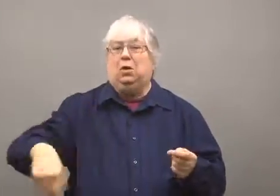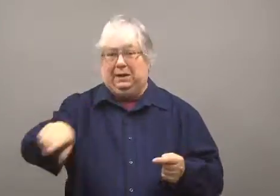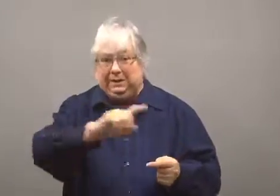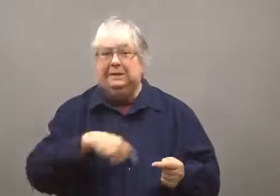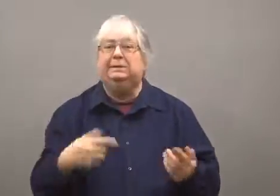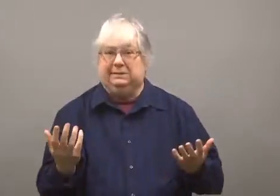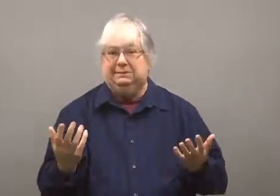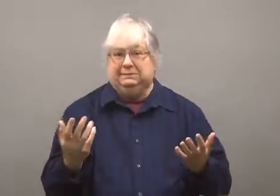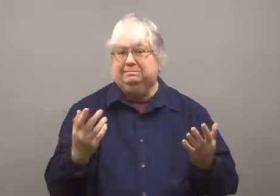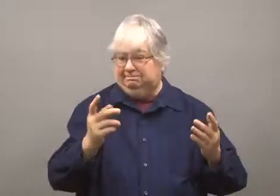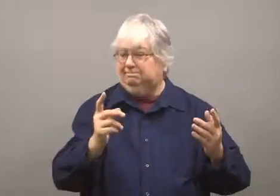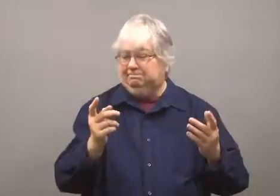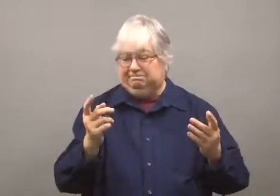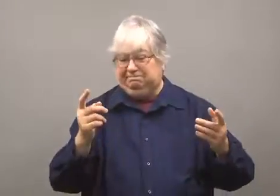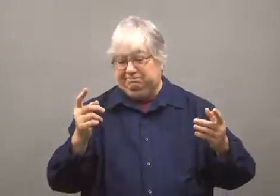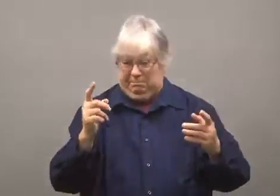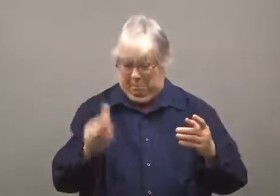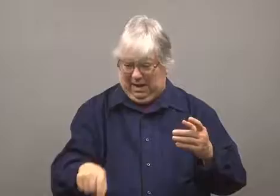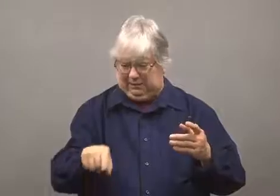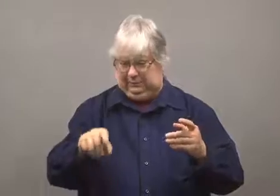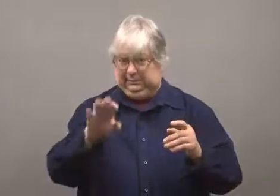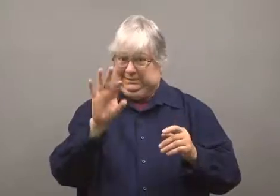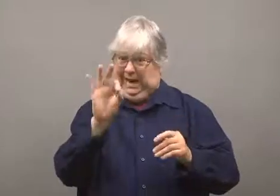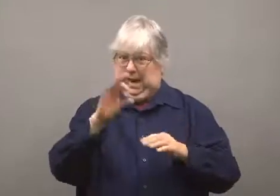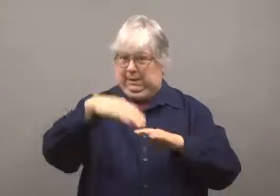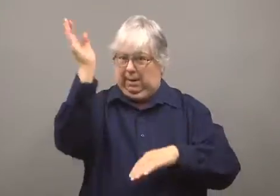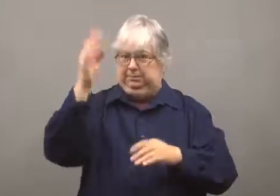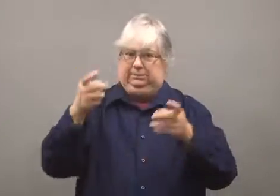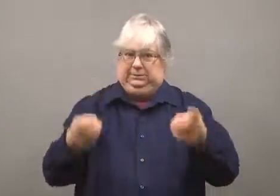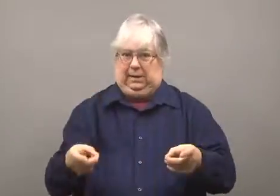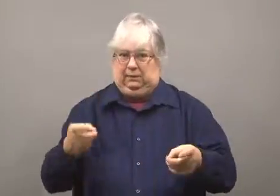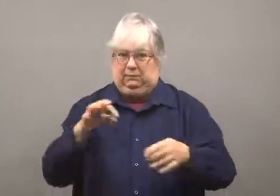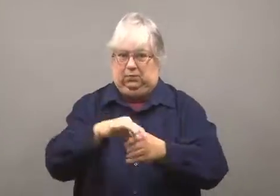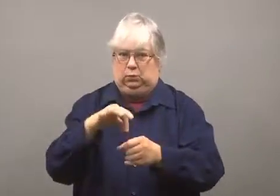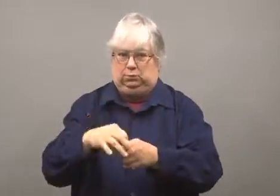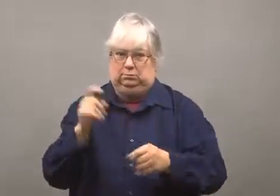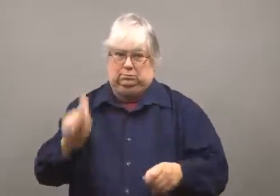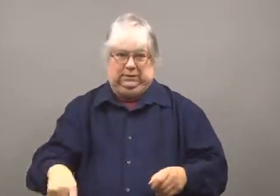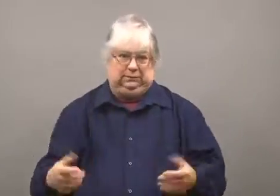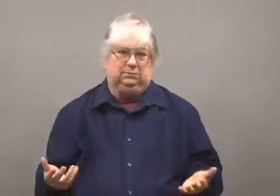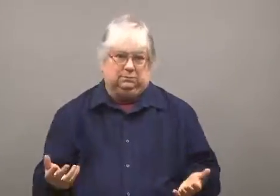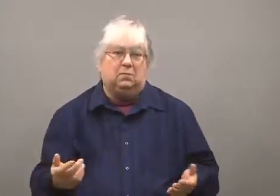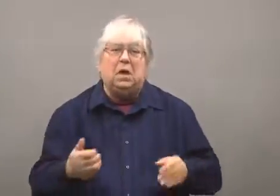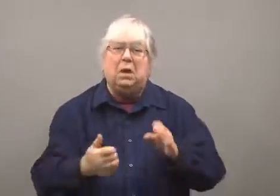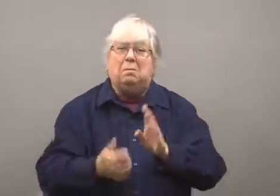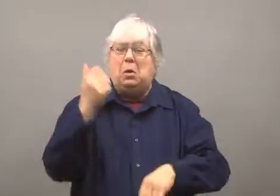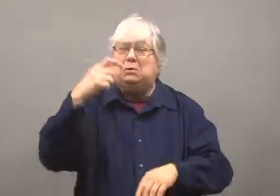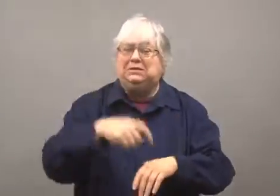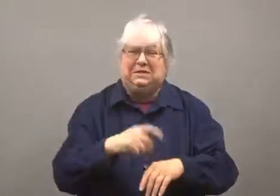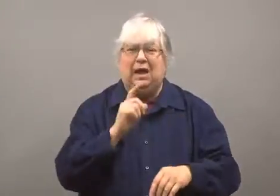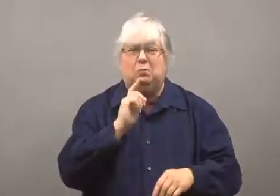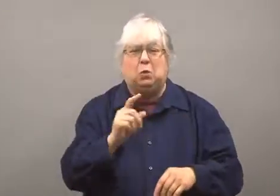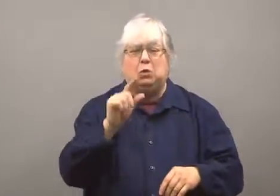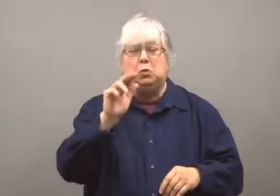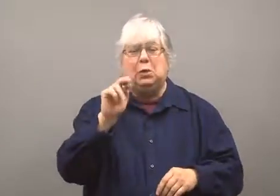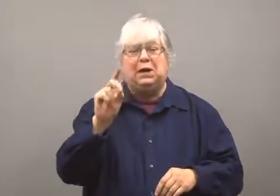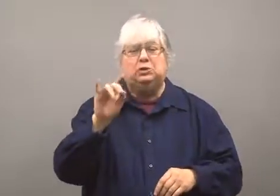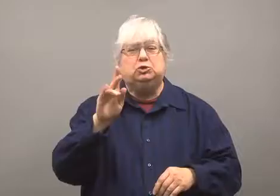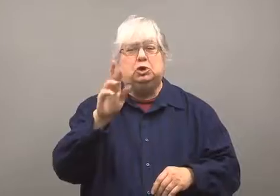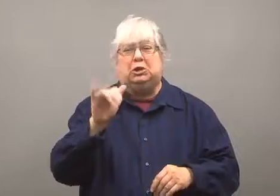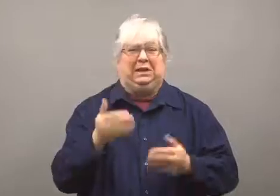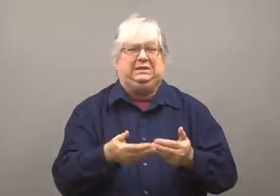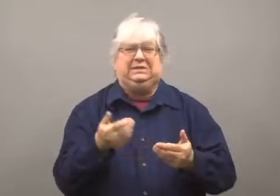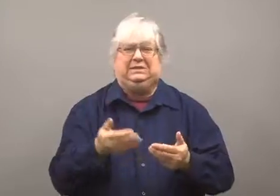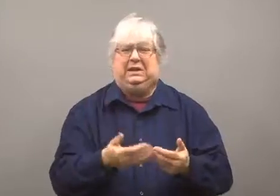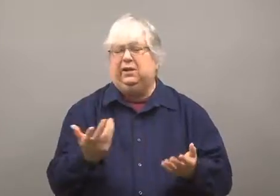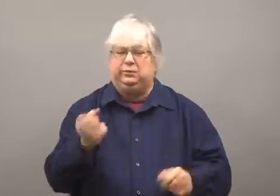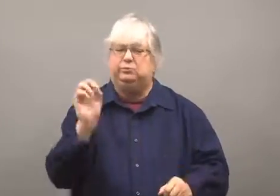At least nine had to agree to indict or not to indict.